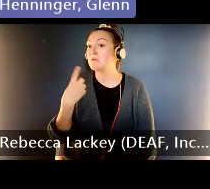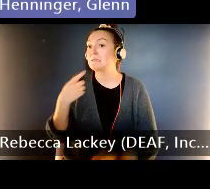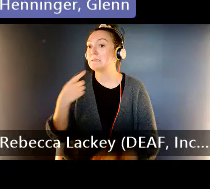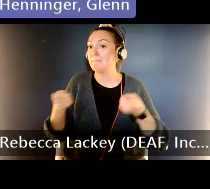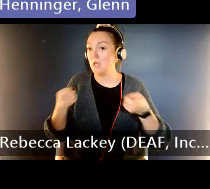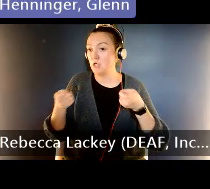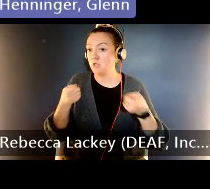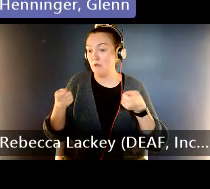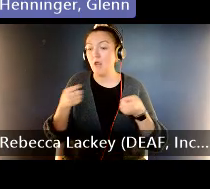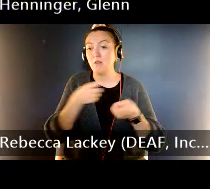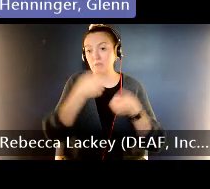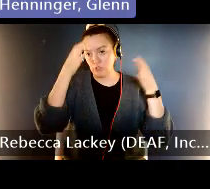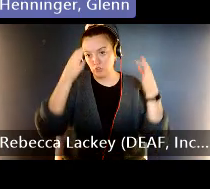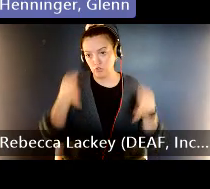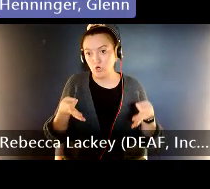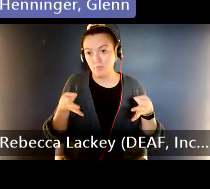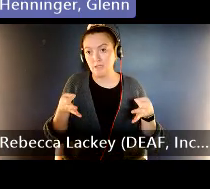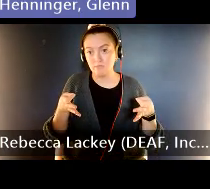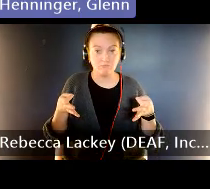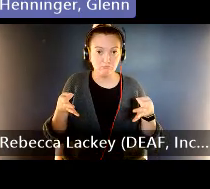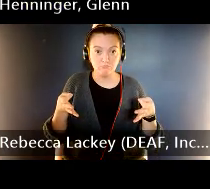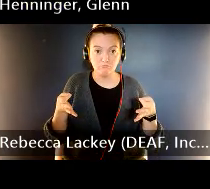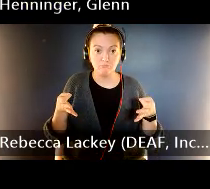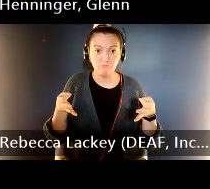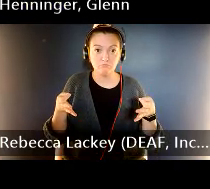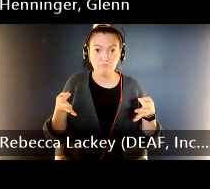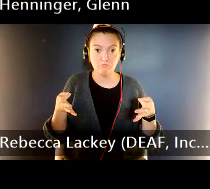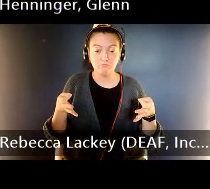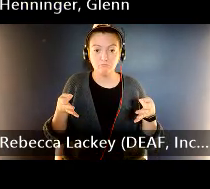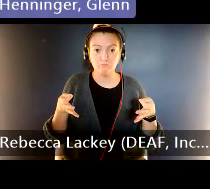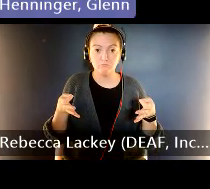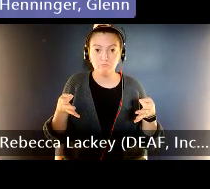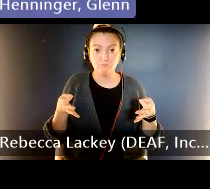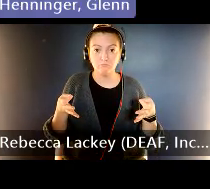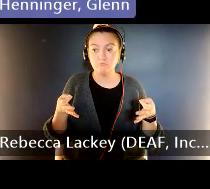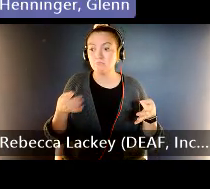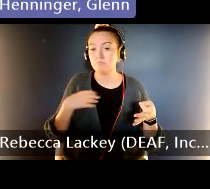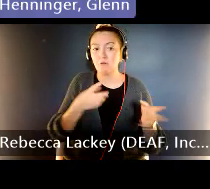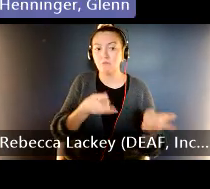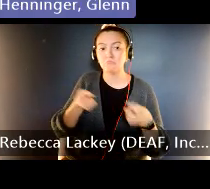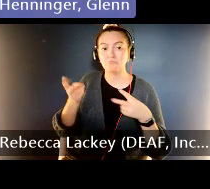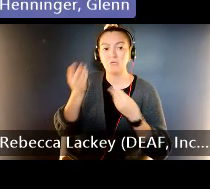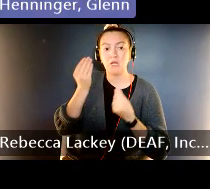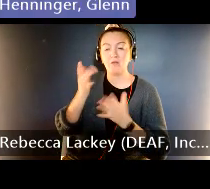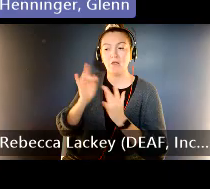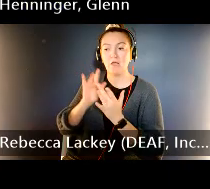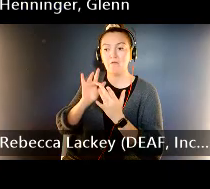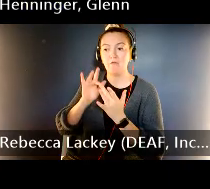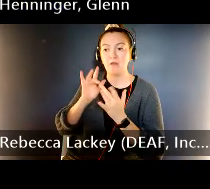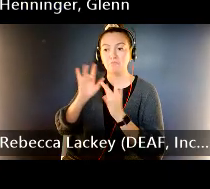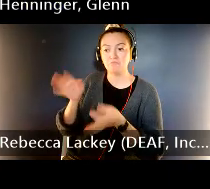management and they will determine I've put that contempt. Thank you. Thank you, Adam.